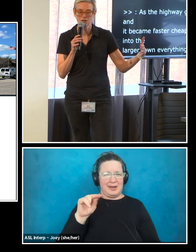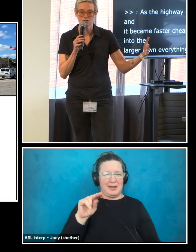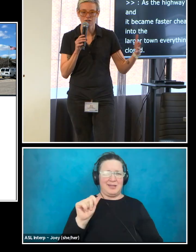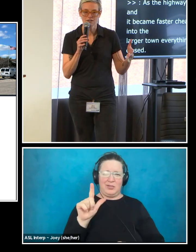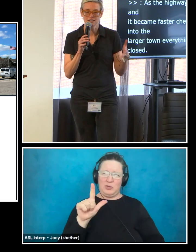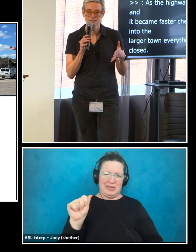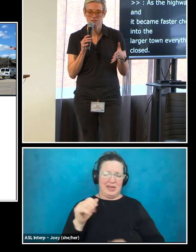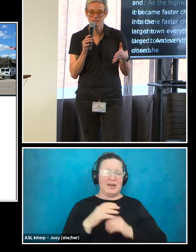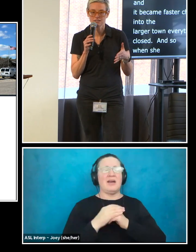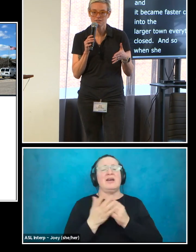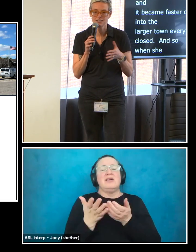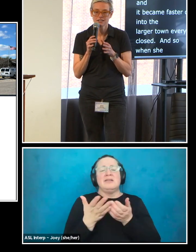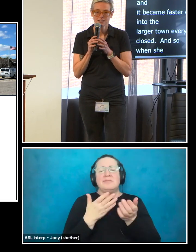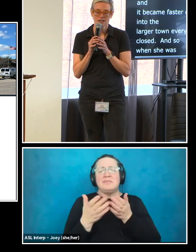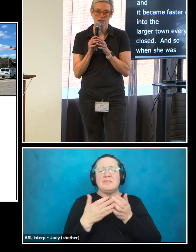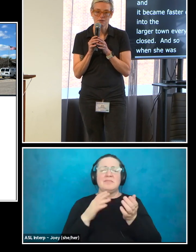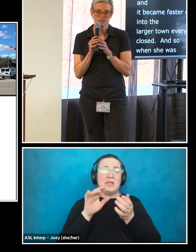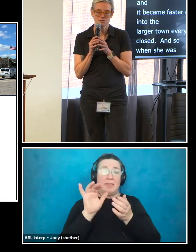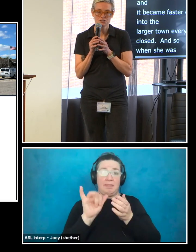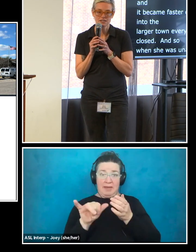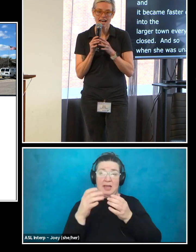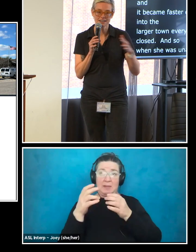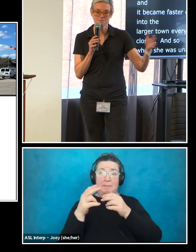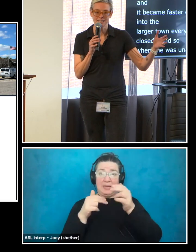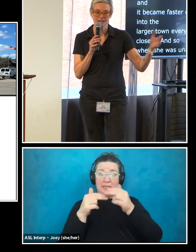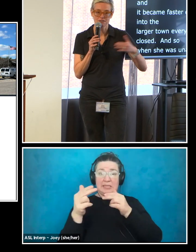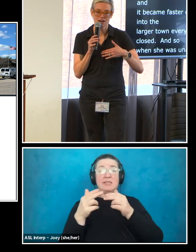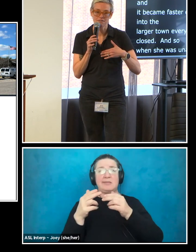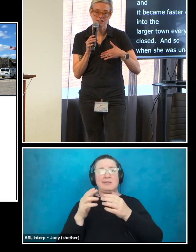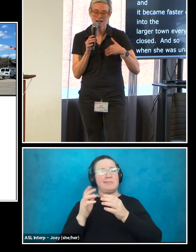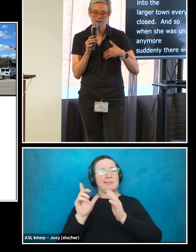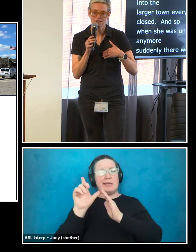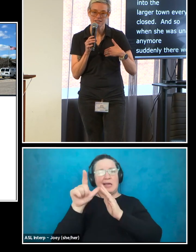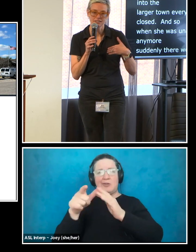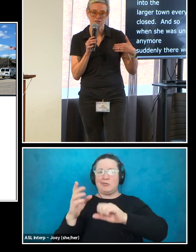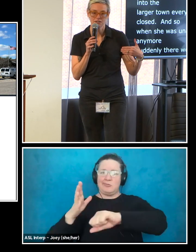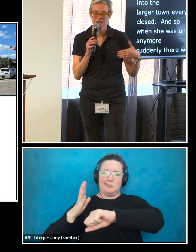no longer any services, right? Um and so she had to make that drive on the highway to go to go get